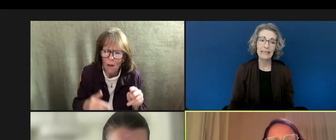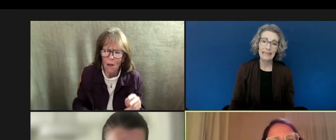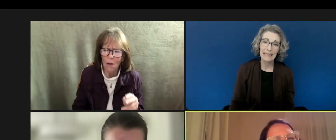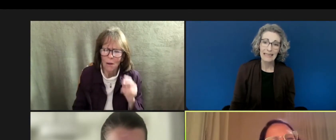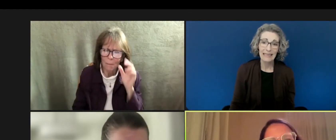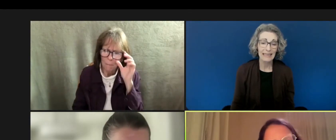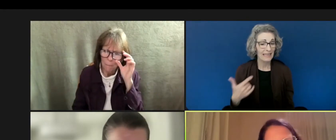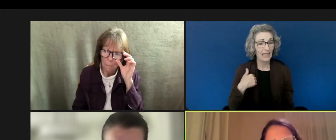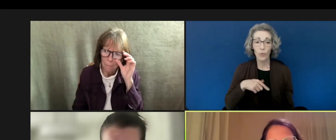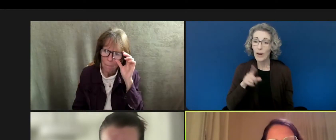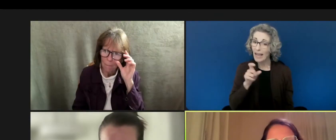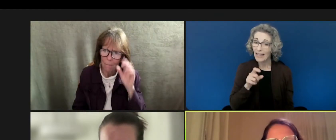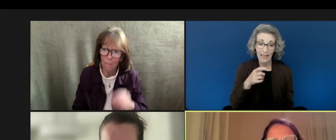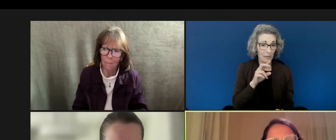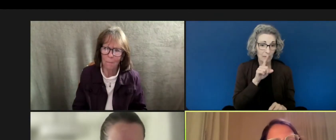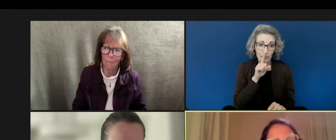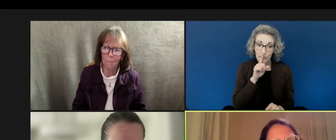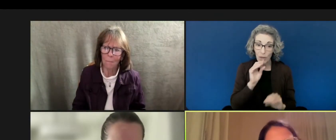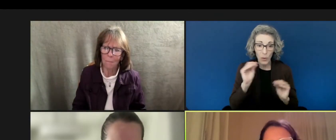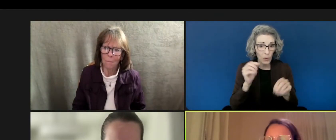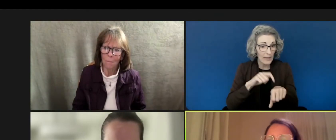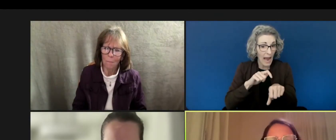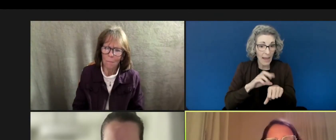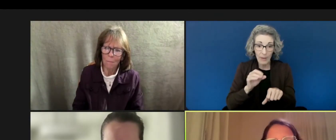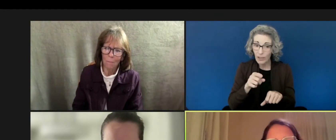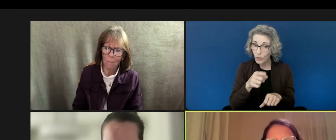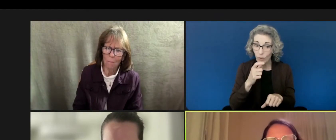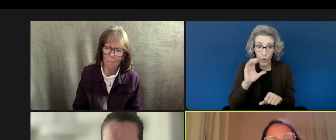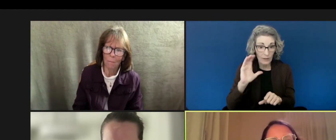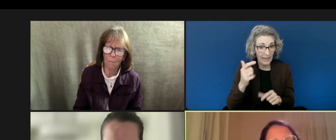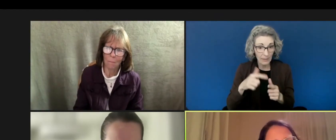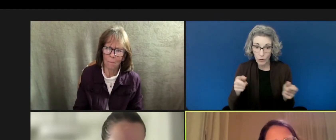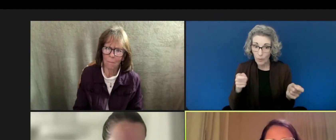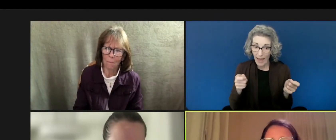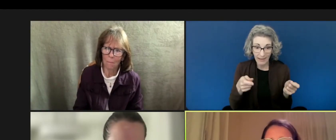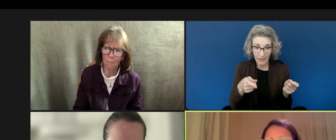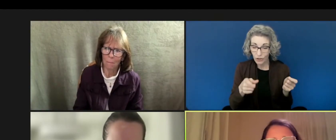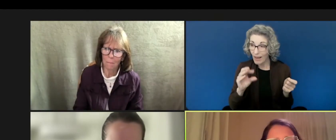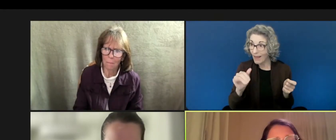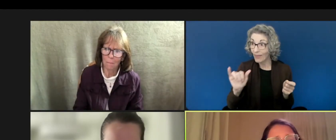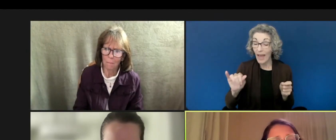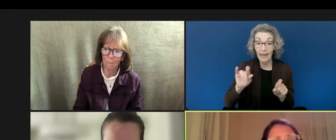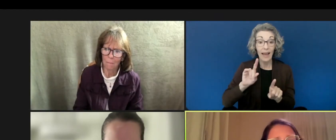We really don't have time and you don't seem to be managing,